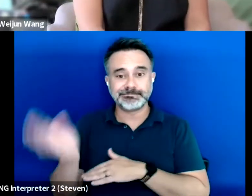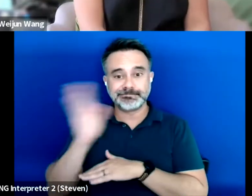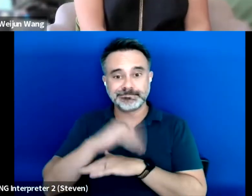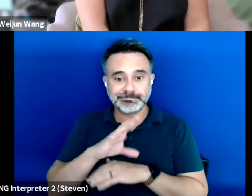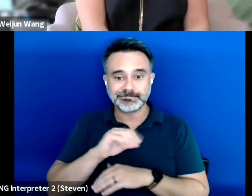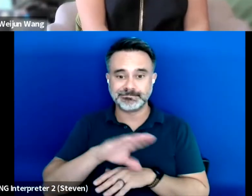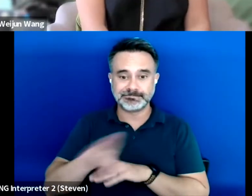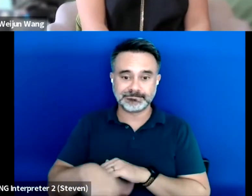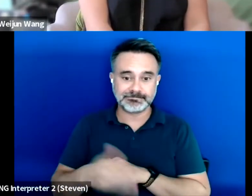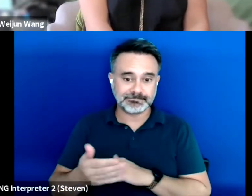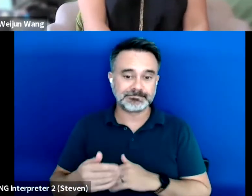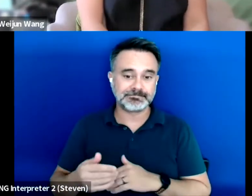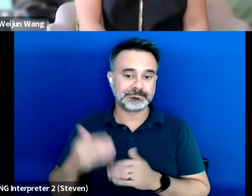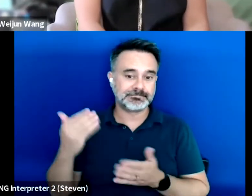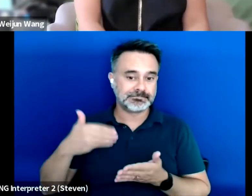of the Lenape and Canarsie peoples.